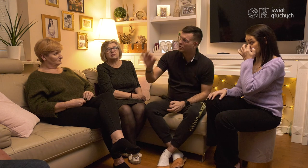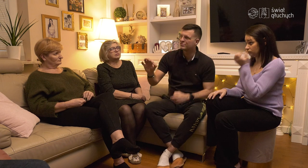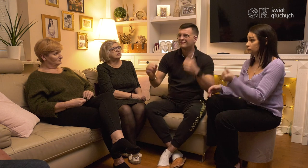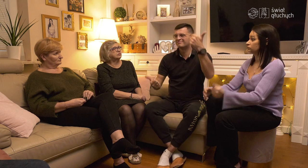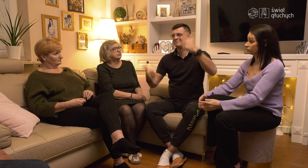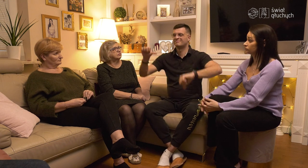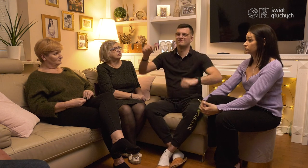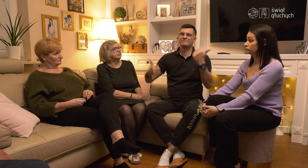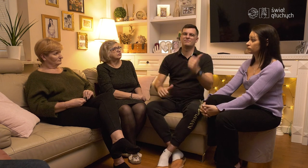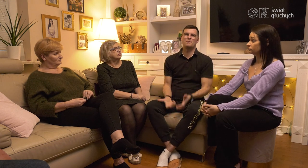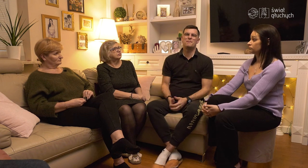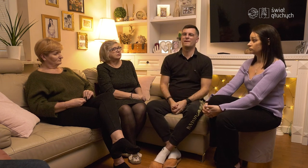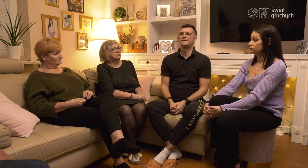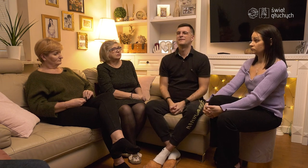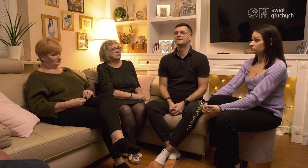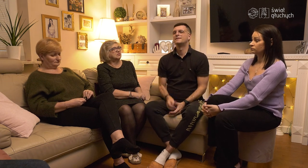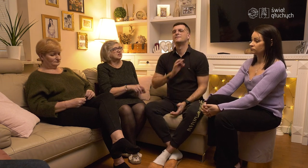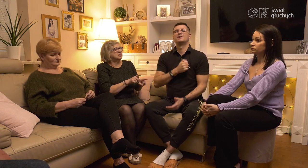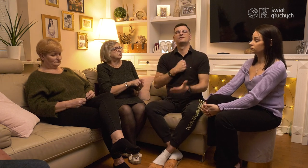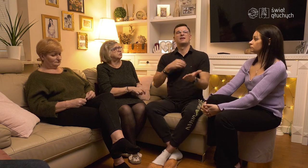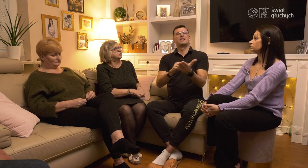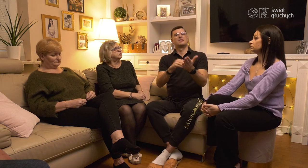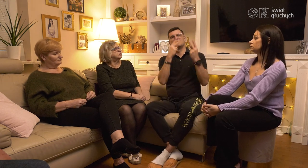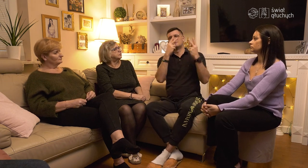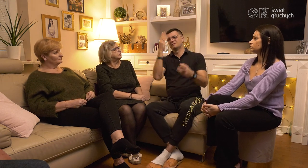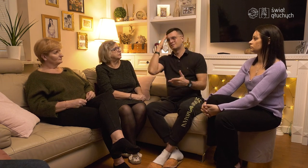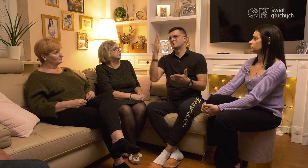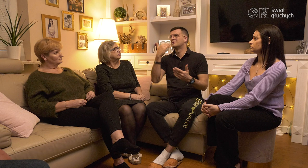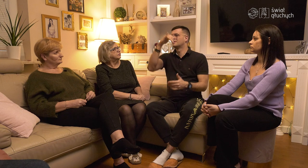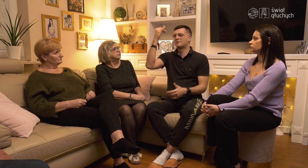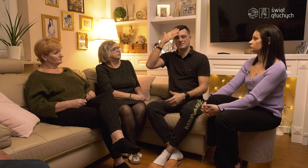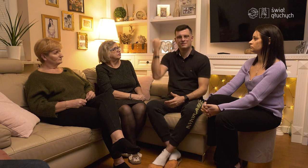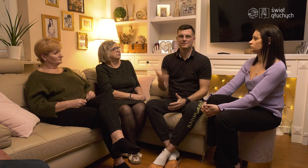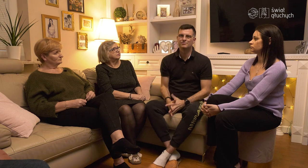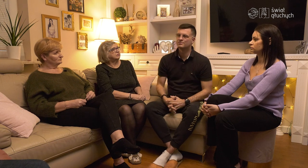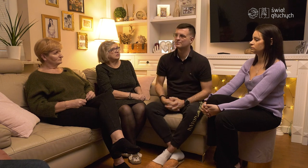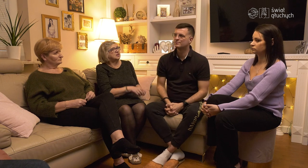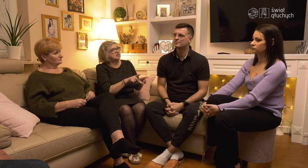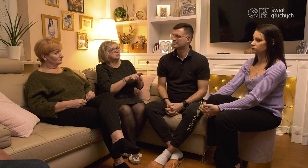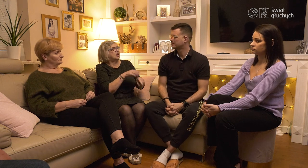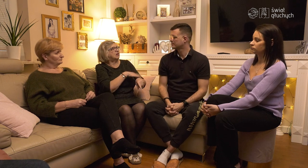Each (school) has advantages and disadvantages. I can say about Warsaw, because I know from experience, others I know less. I don't know.